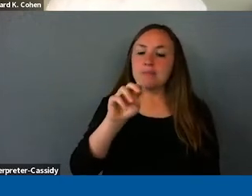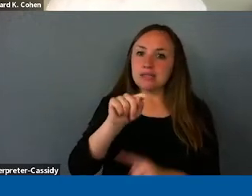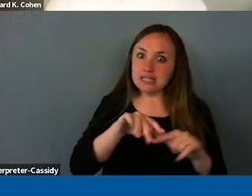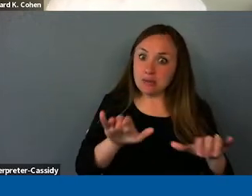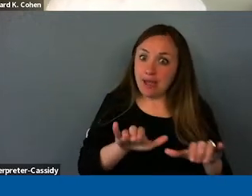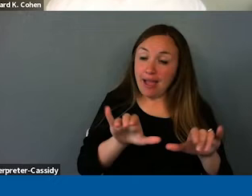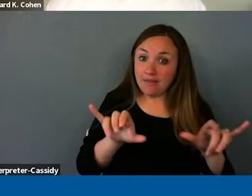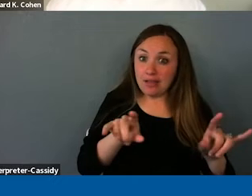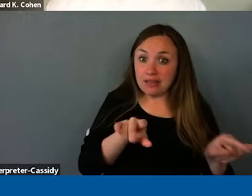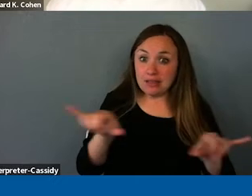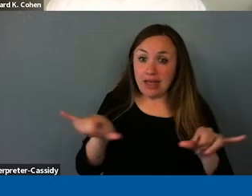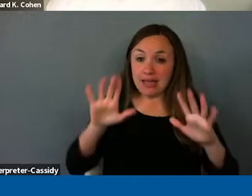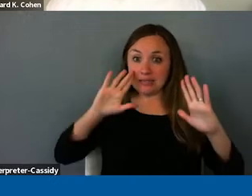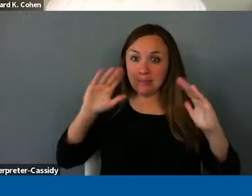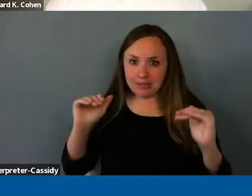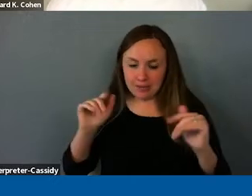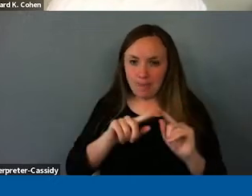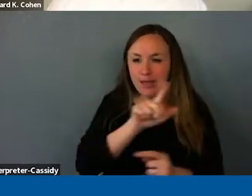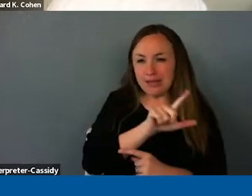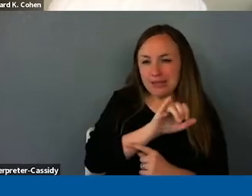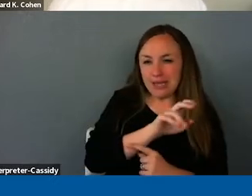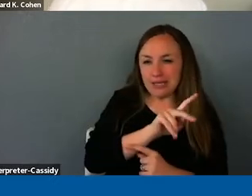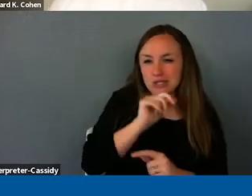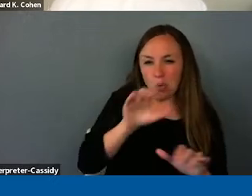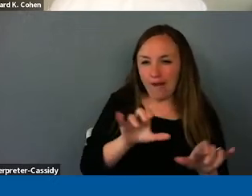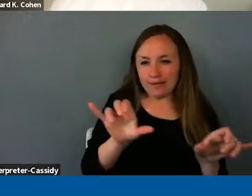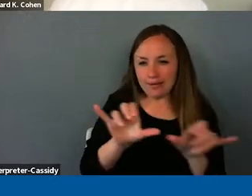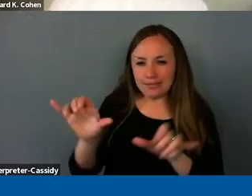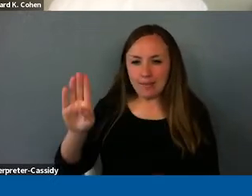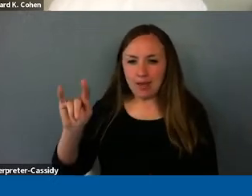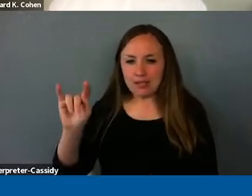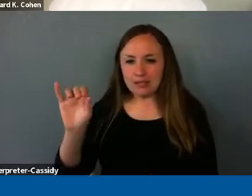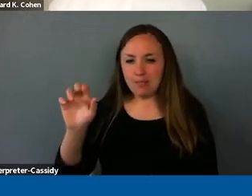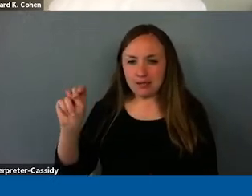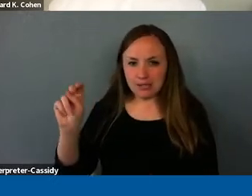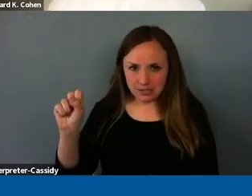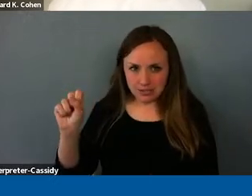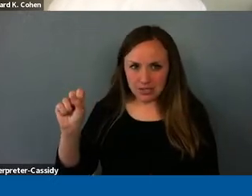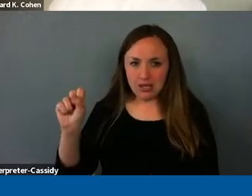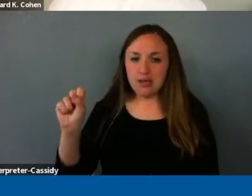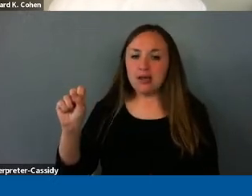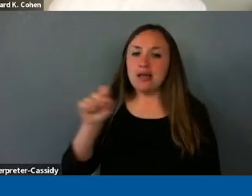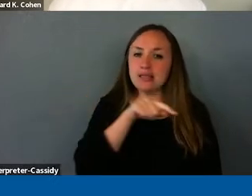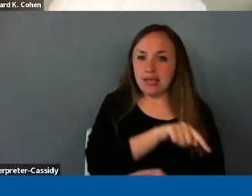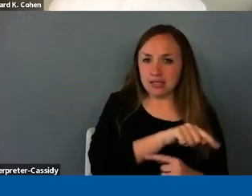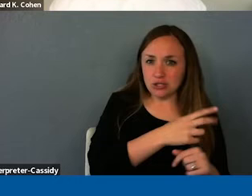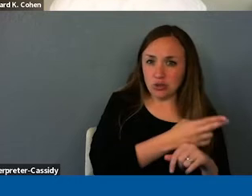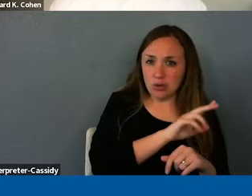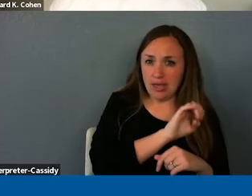But links don't act the same as buttons. See, links are activated using the Enter key, and buttons are activated using the Space key.